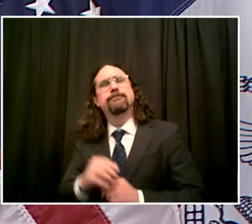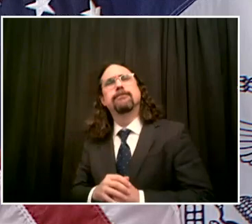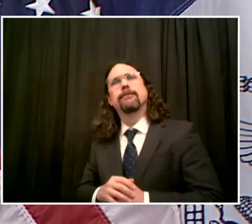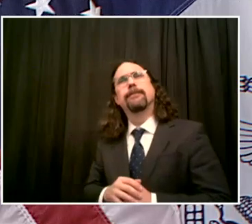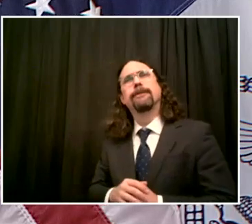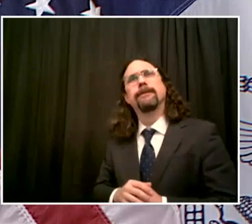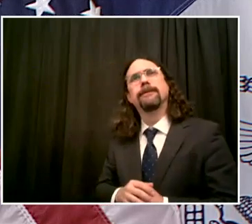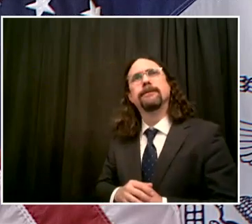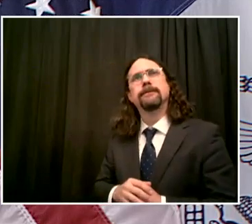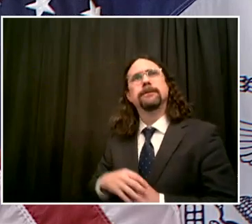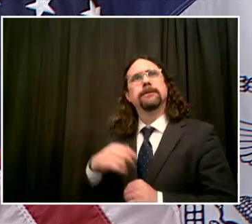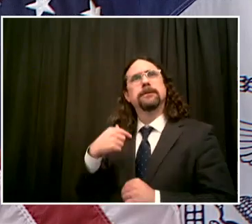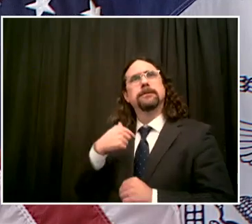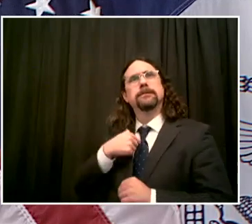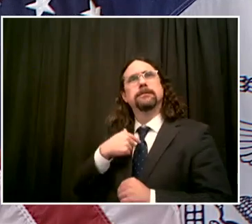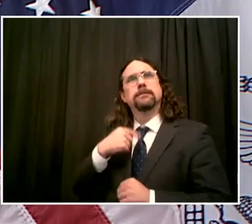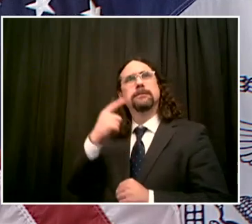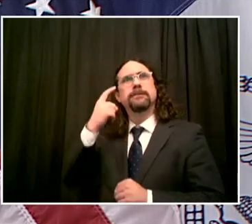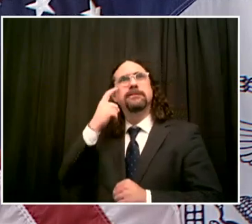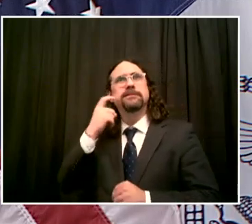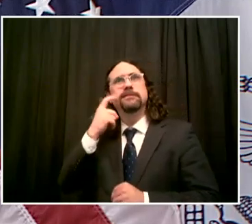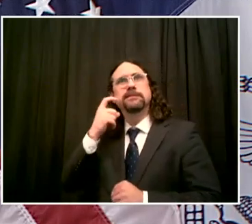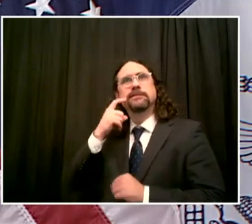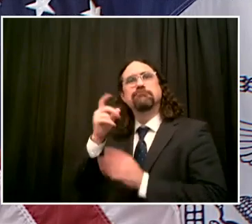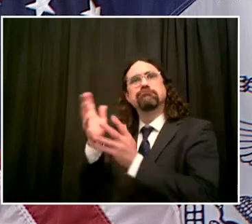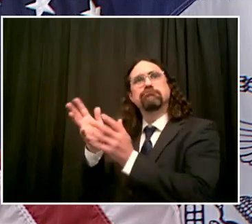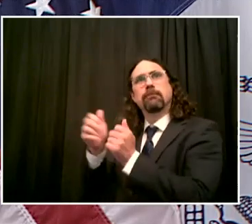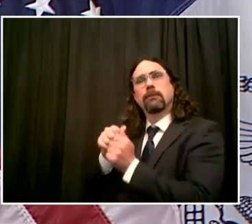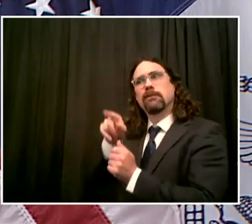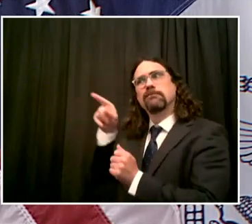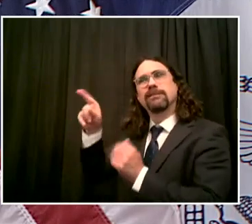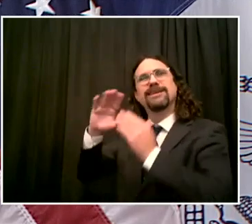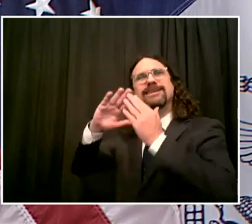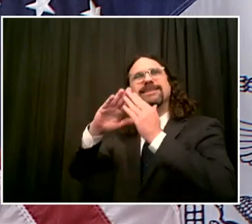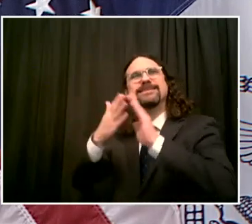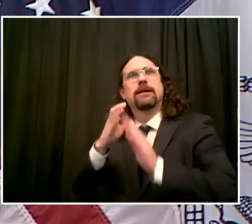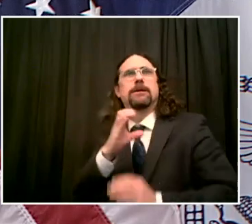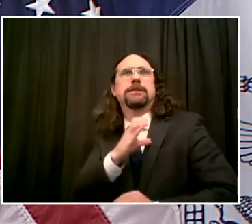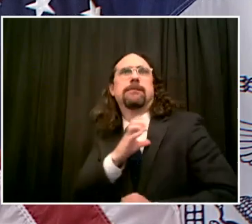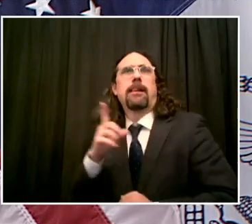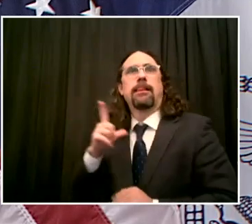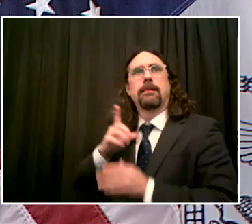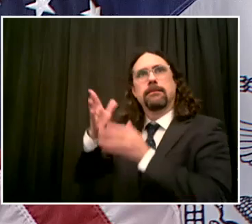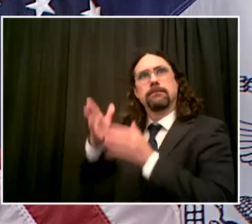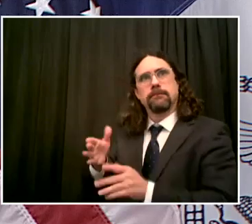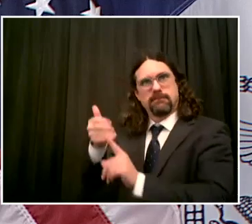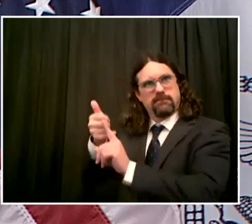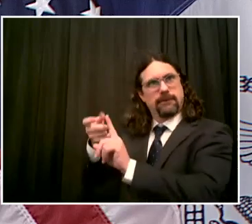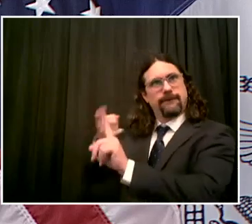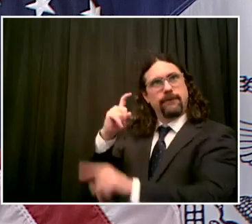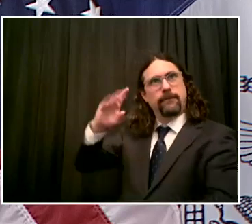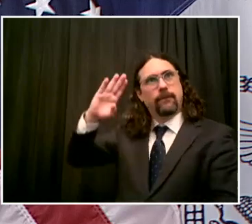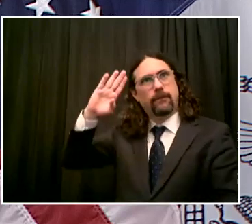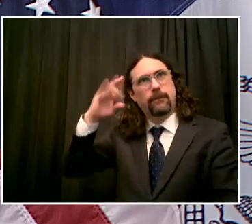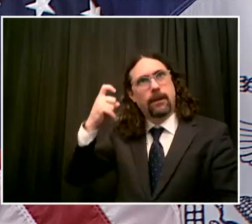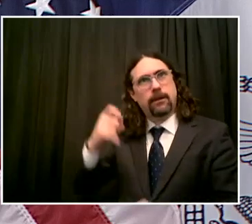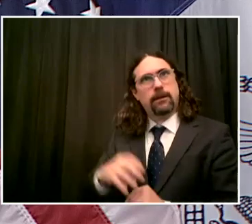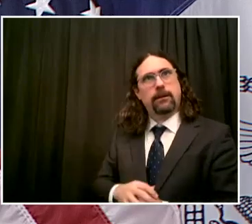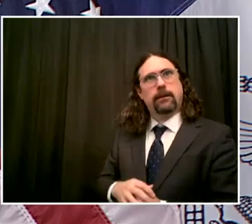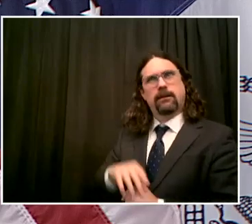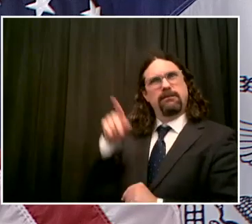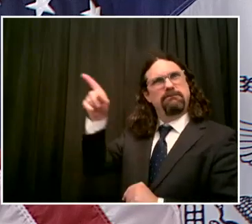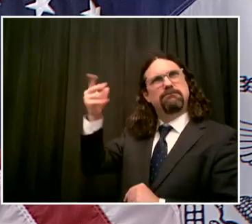COMMUNITY MEMBERS AND LEECEDT